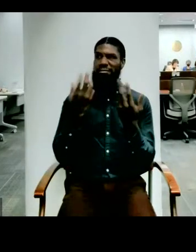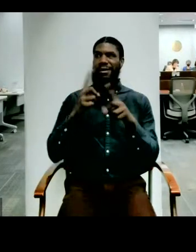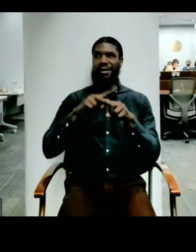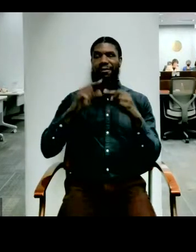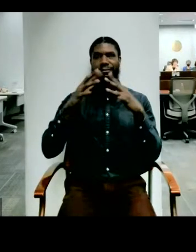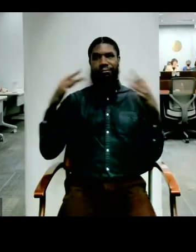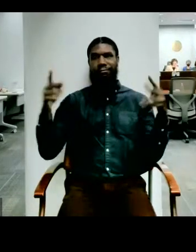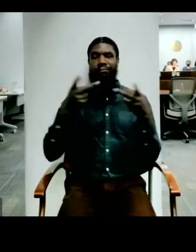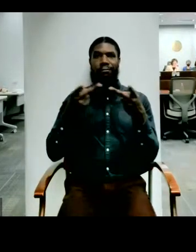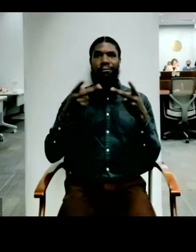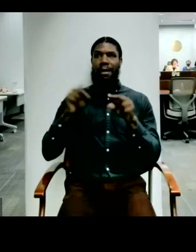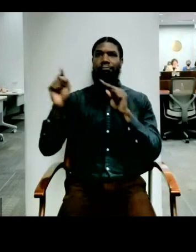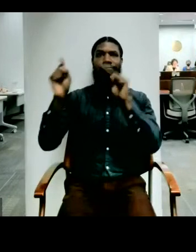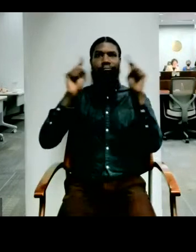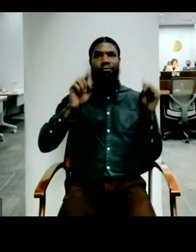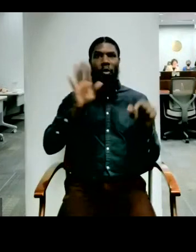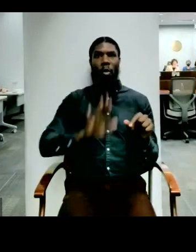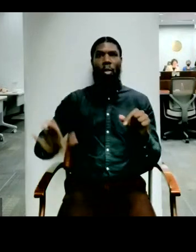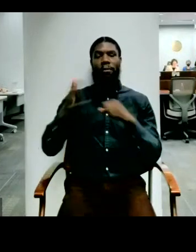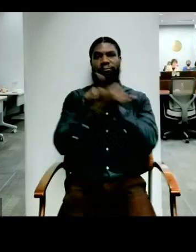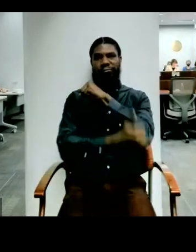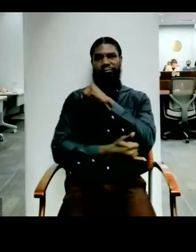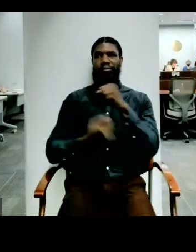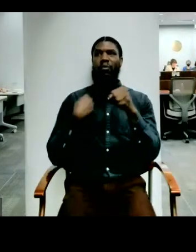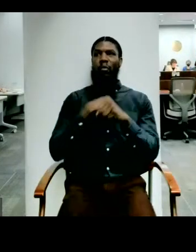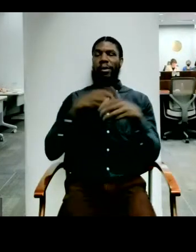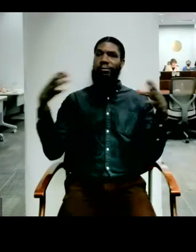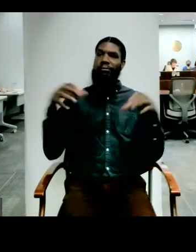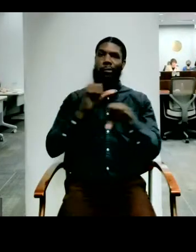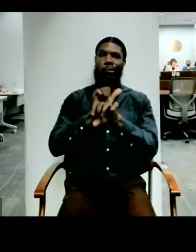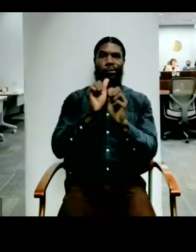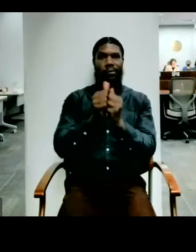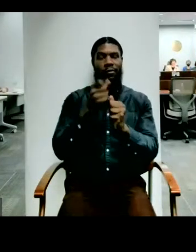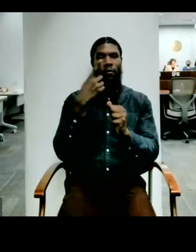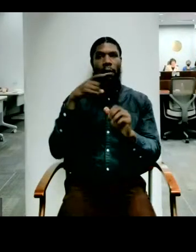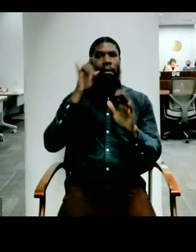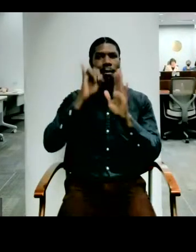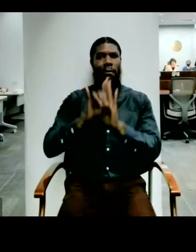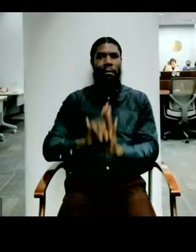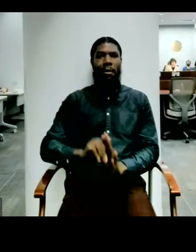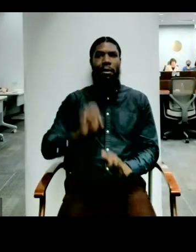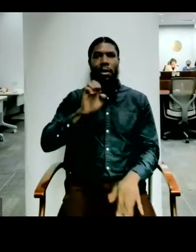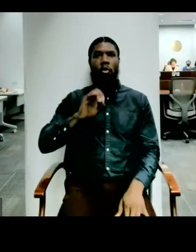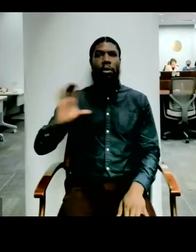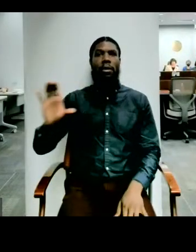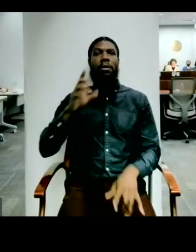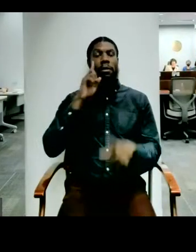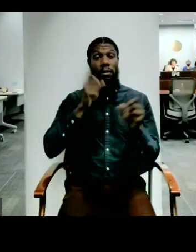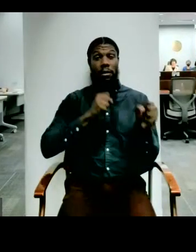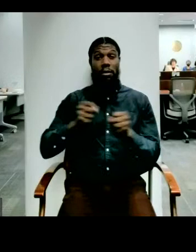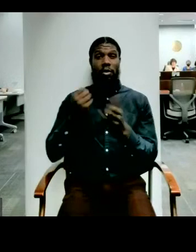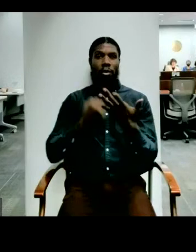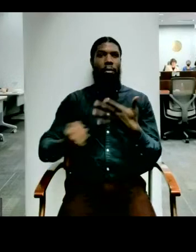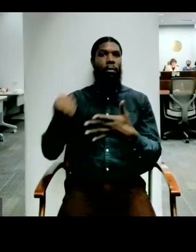country as we work together to identify EEOCs strategic priorities for the next five years.